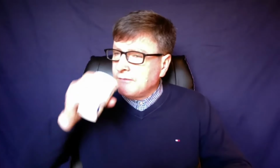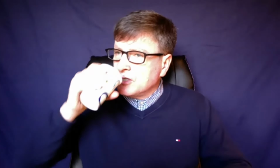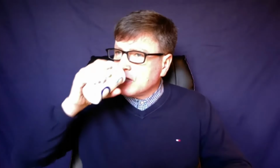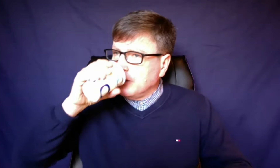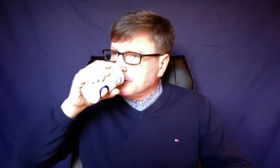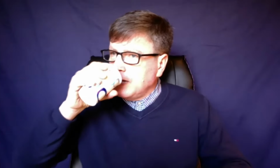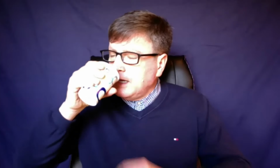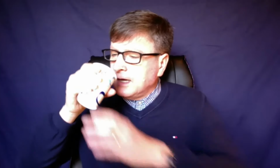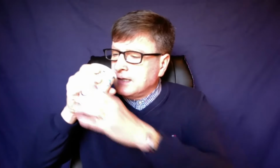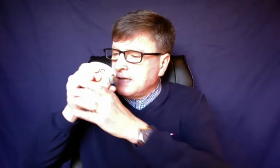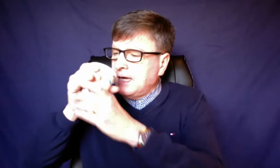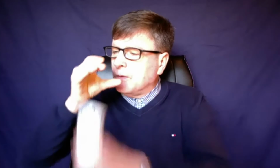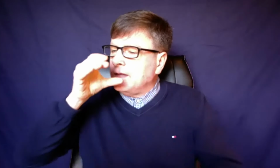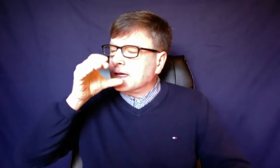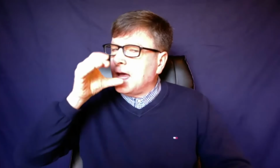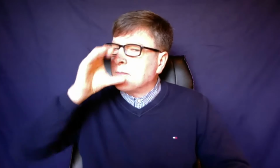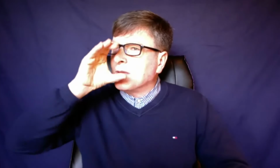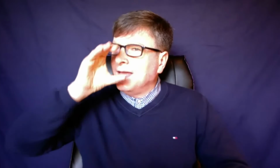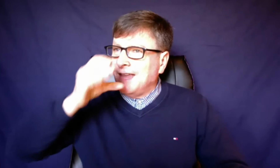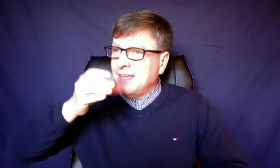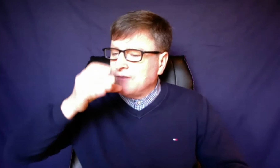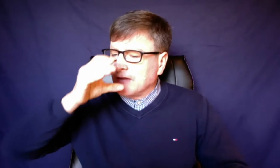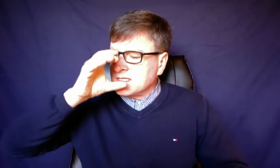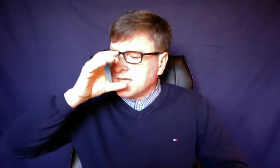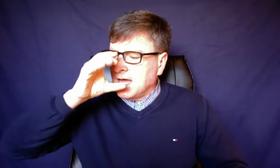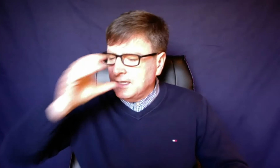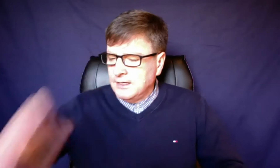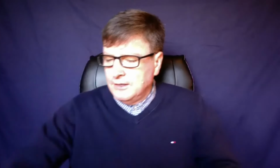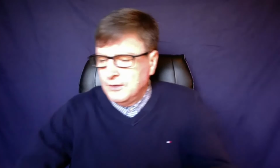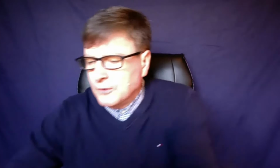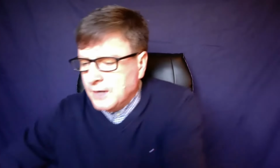the sign. Once the child has a couple in their hand, you can have the